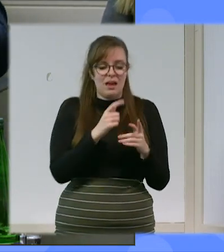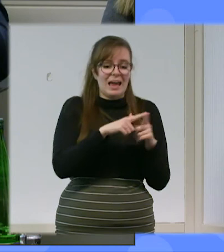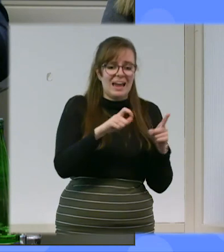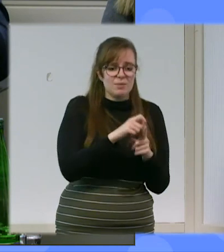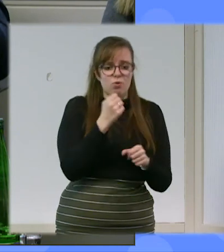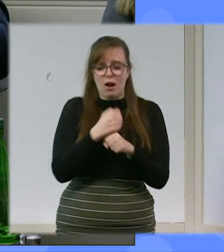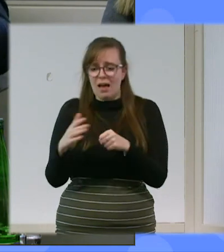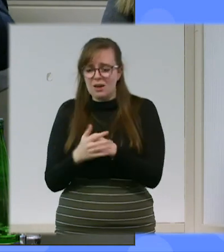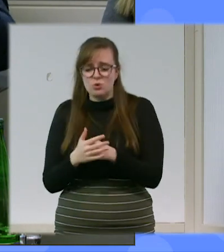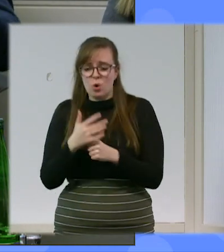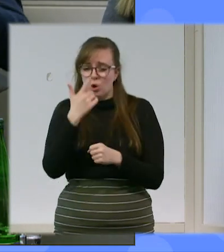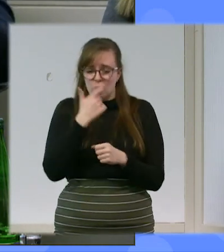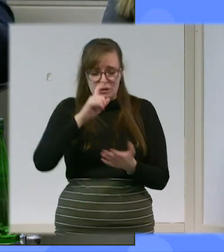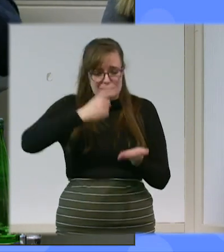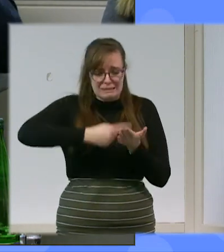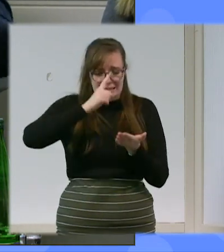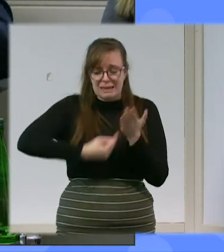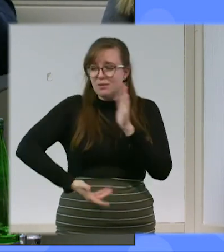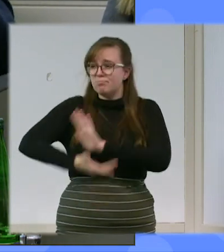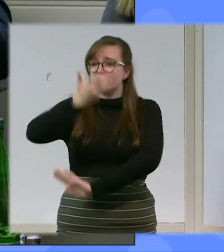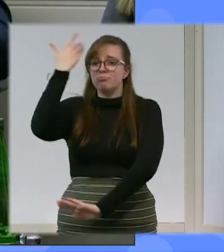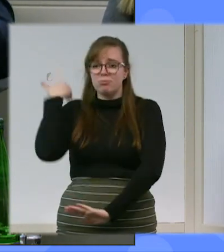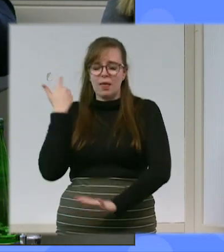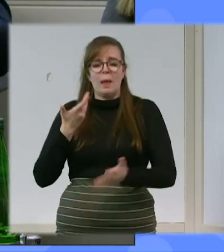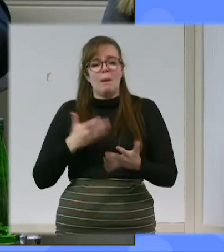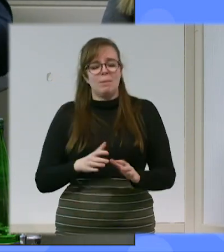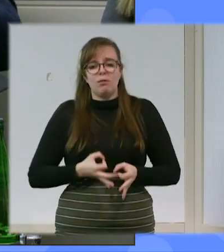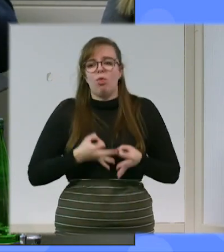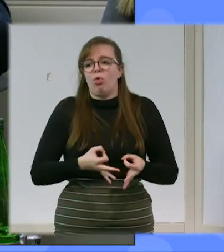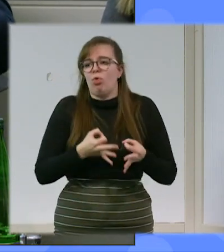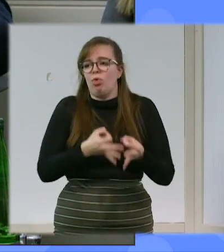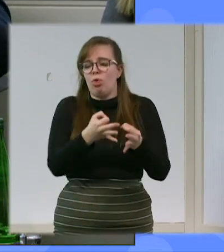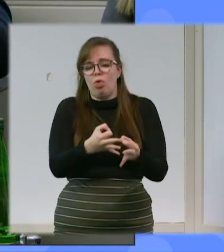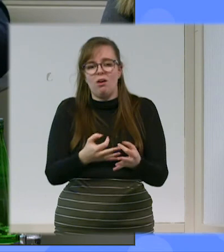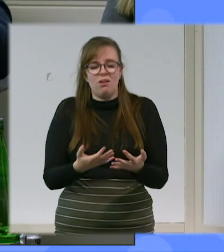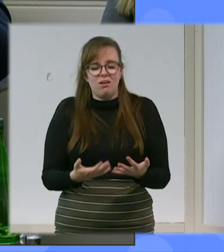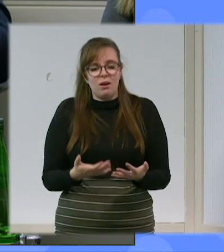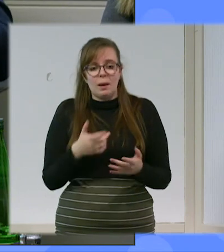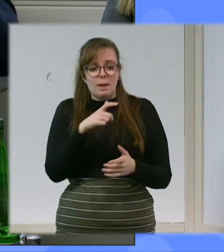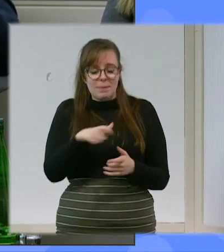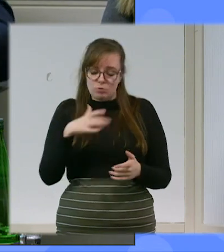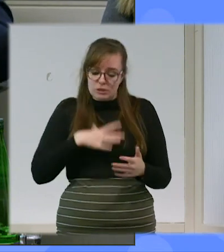these decisions years ago and they've played about and fuddled about and everything else and you know people just need to go on and make the right choices